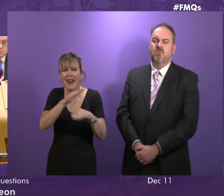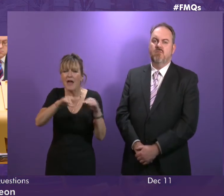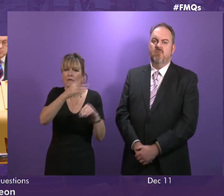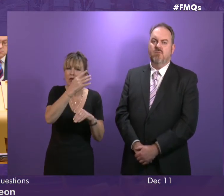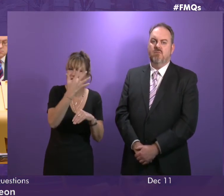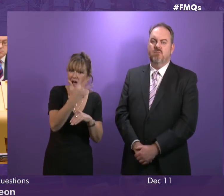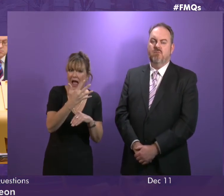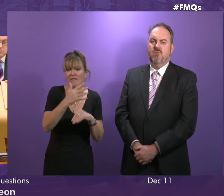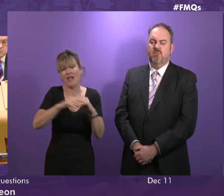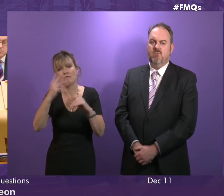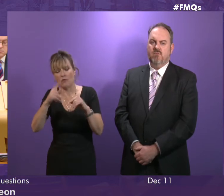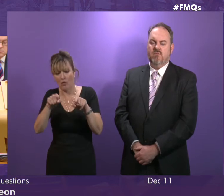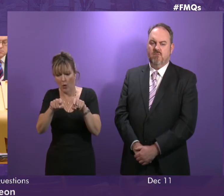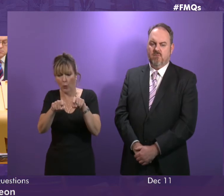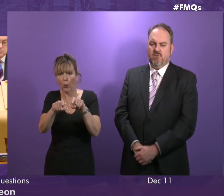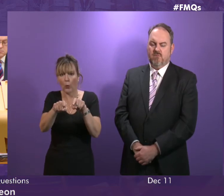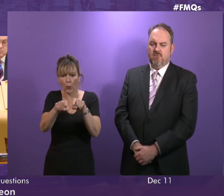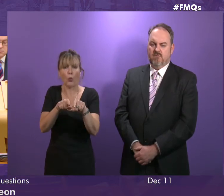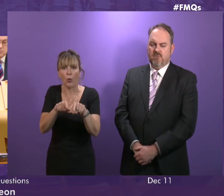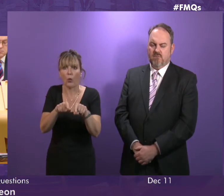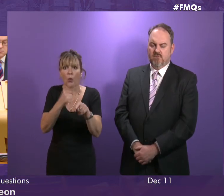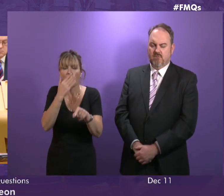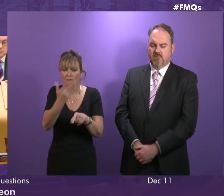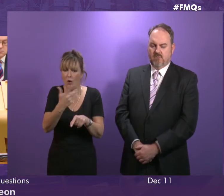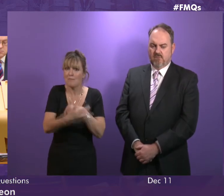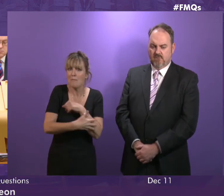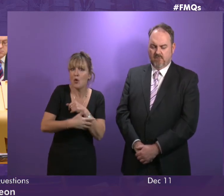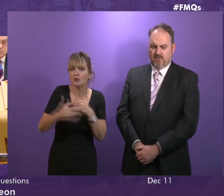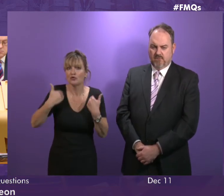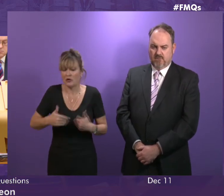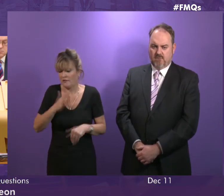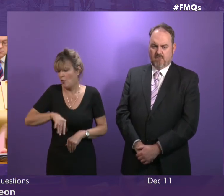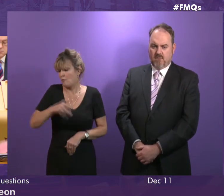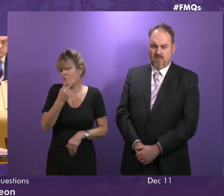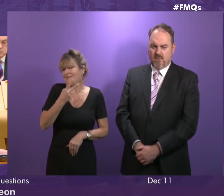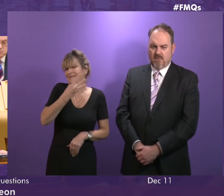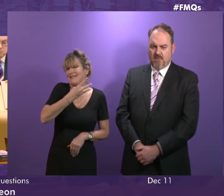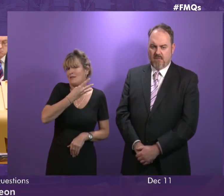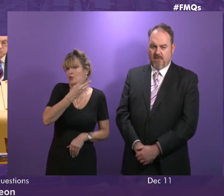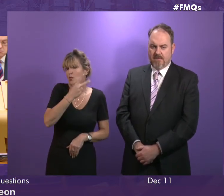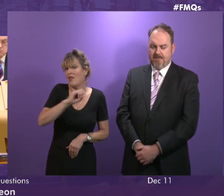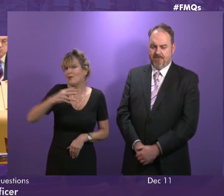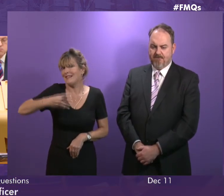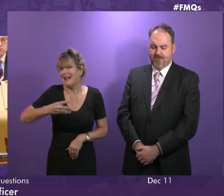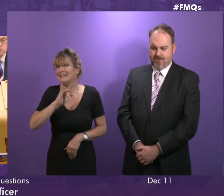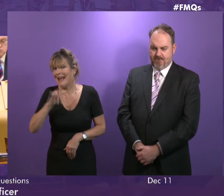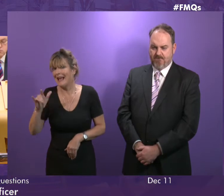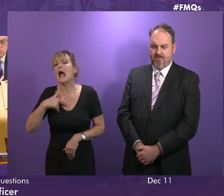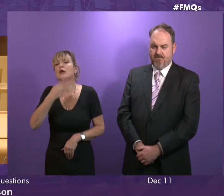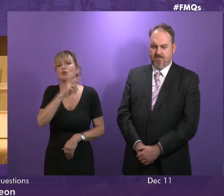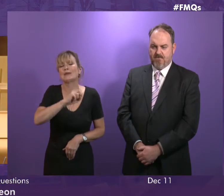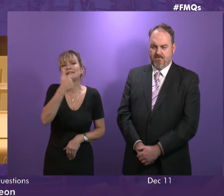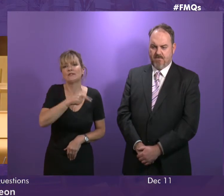and the least deprived pupils reduced considerably between 2009-10 and 2017-18.